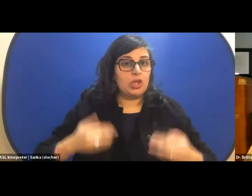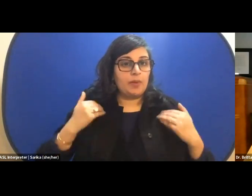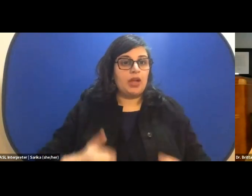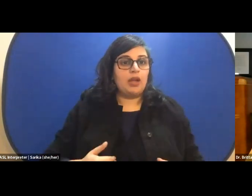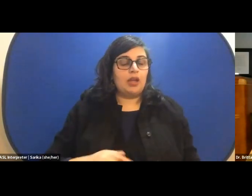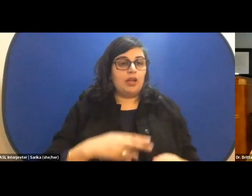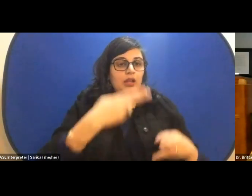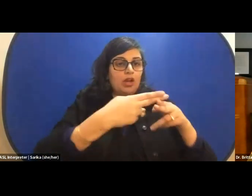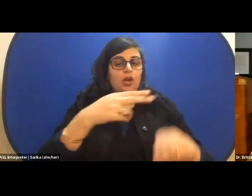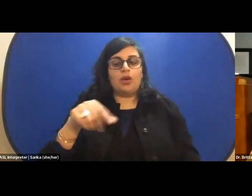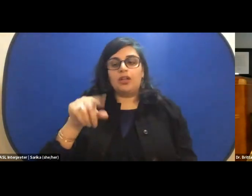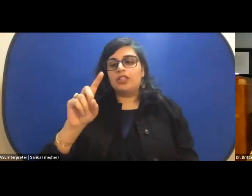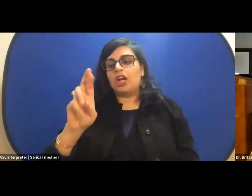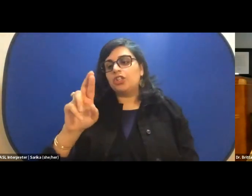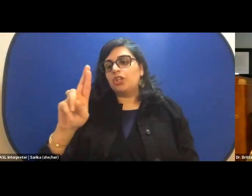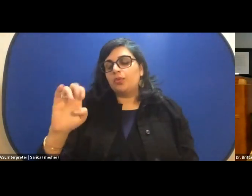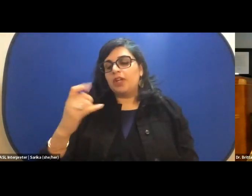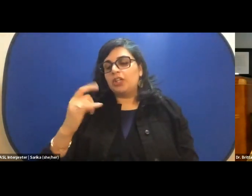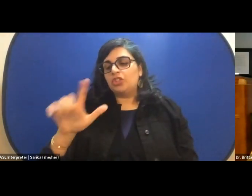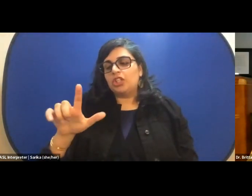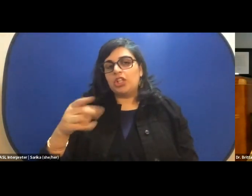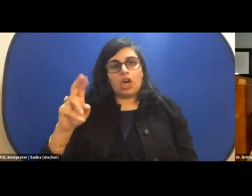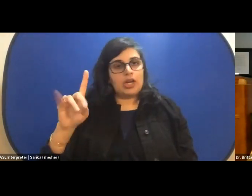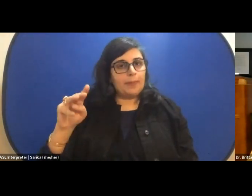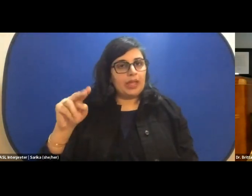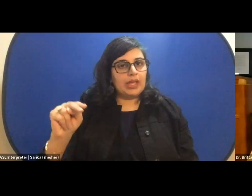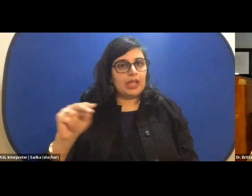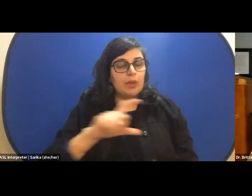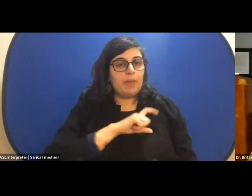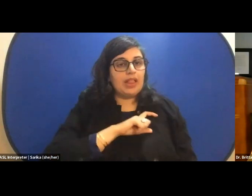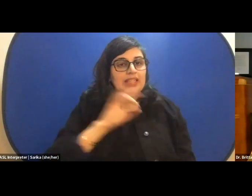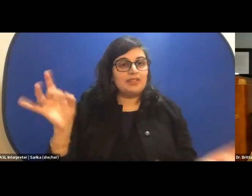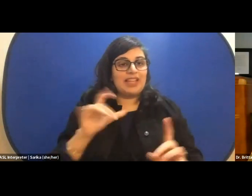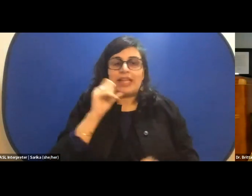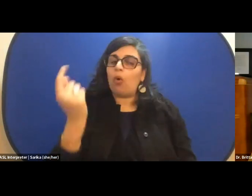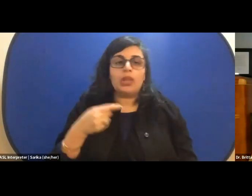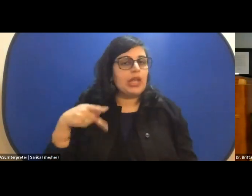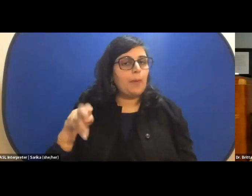name a few. But I want to be specific about something else we are learning about tear